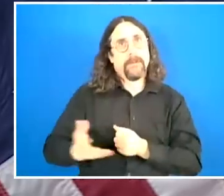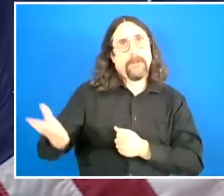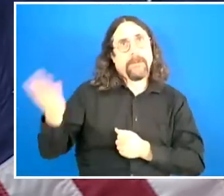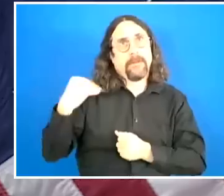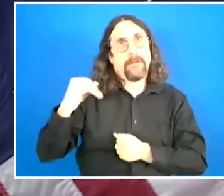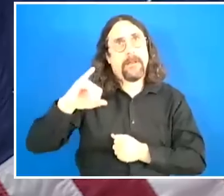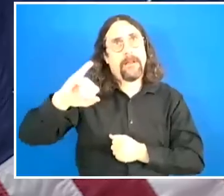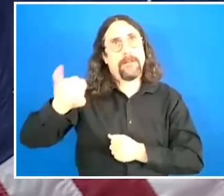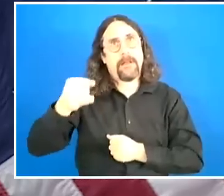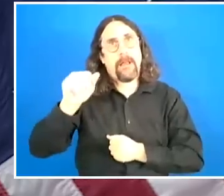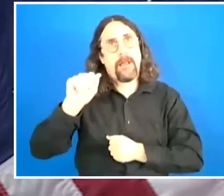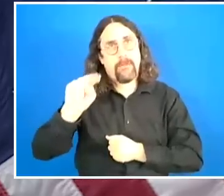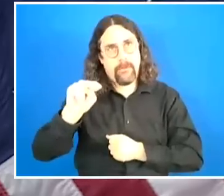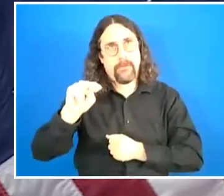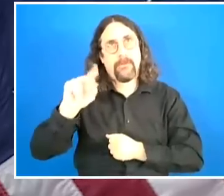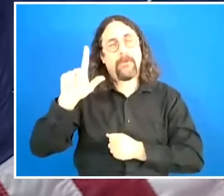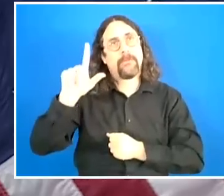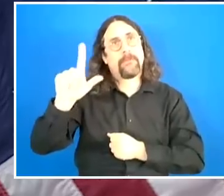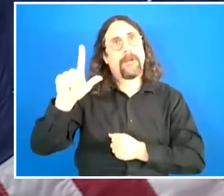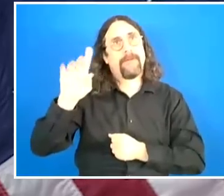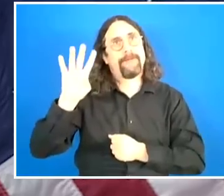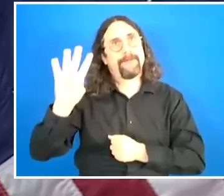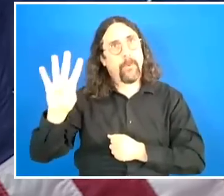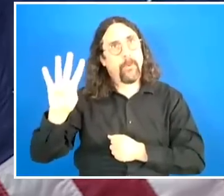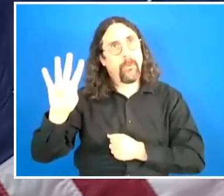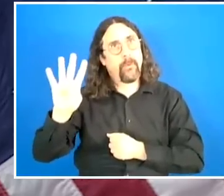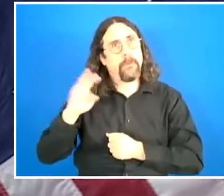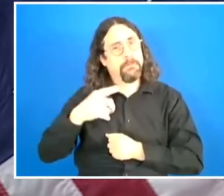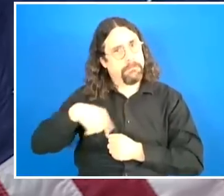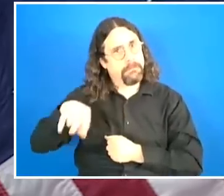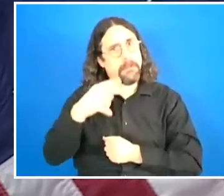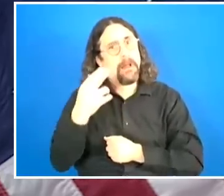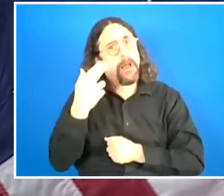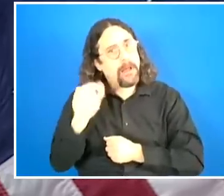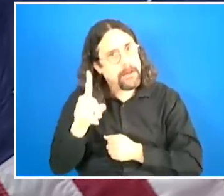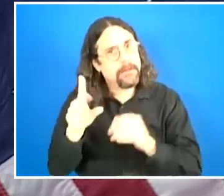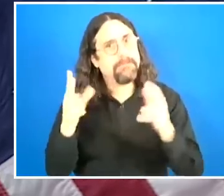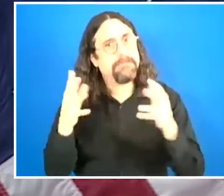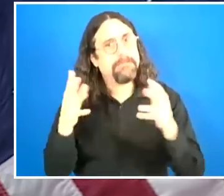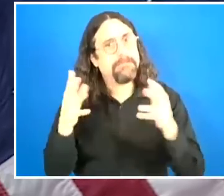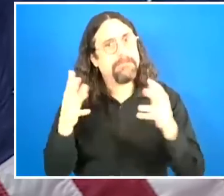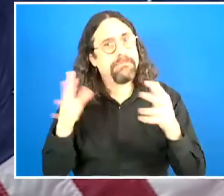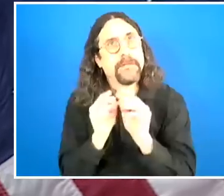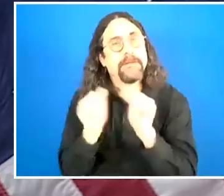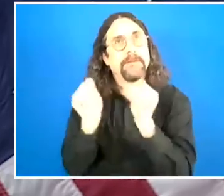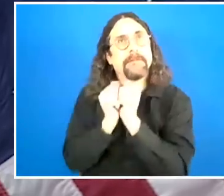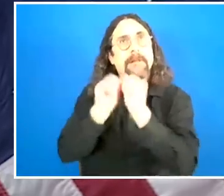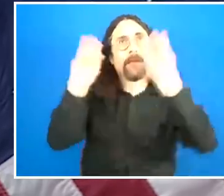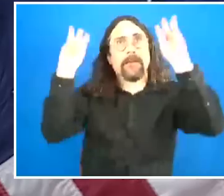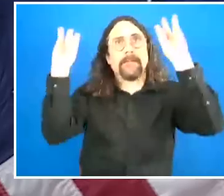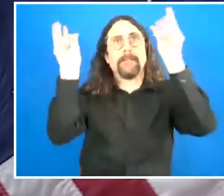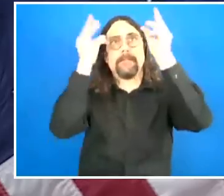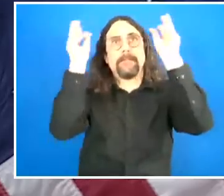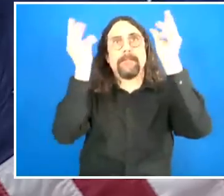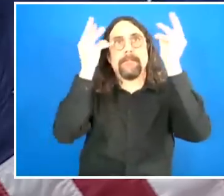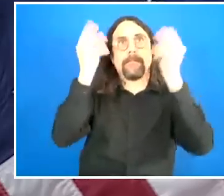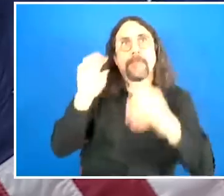TEST BUT THE AUTHORITY FROM THE FEDERAL GOVRNEMENT TO PERFORM OUR OWN TESTS OUR CITY W ASIN DANGER. REMEMB TERHE WEEKS AND WEEKS